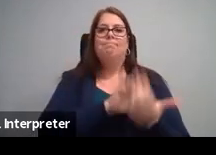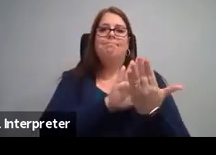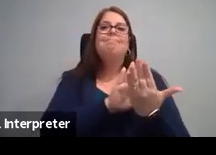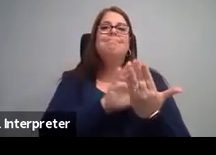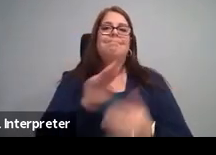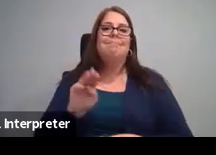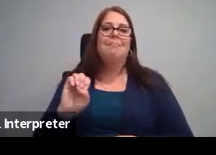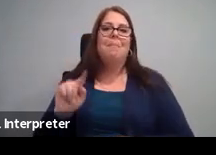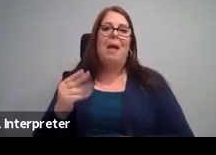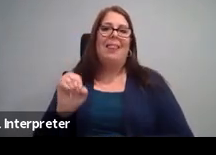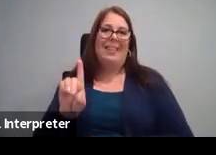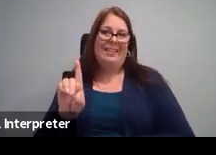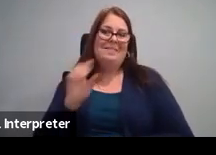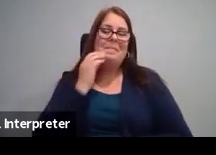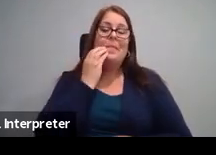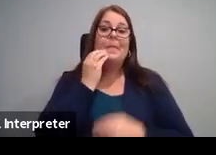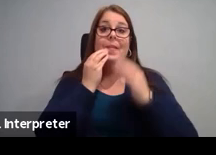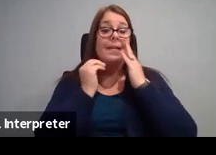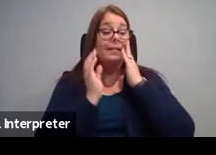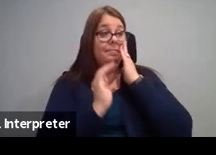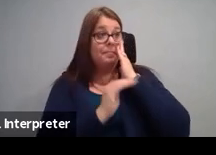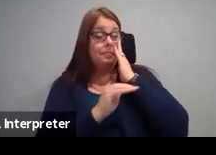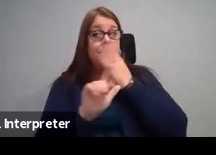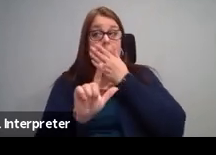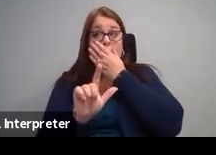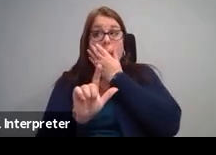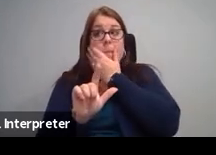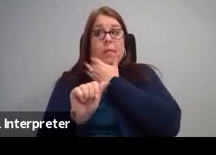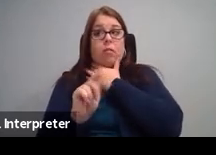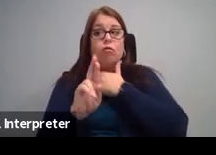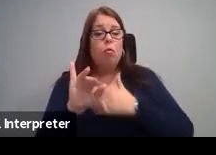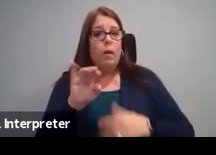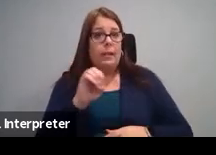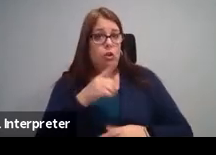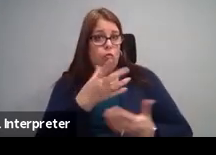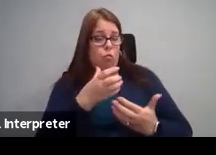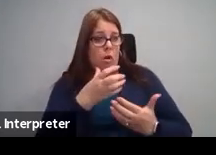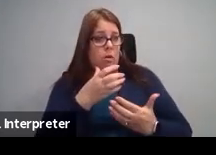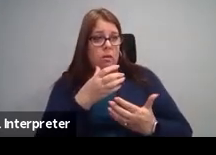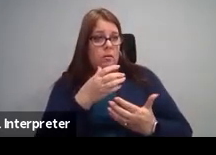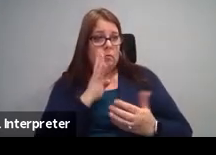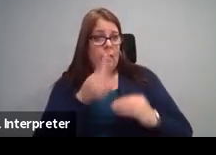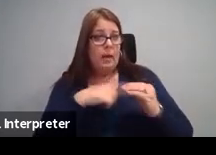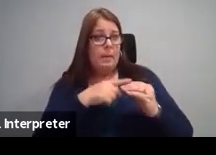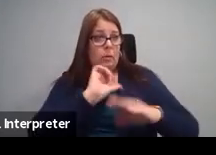Cathy Reznicek: So Lori. Do you want to talk about setting up the teams and how you picked a lead teacher and how they worked with supporting teachers.